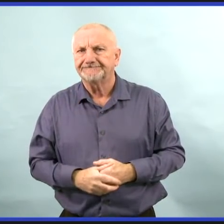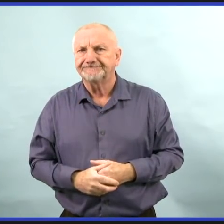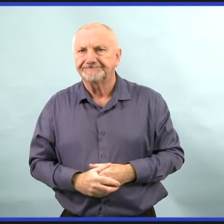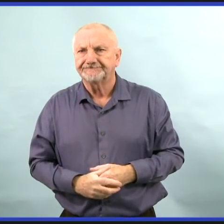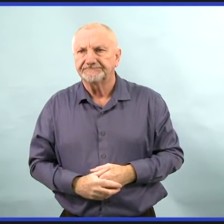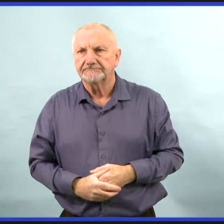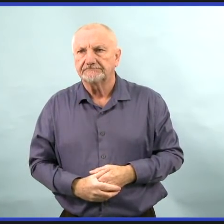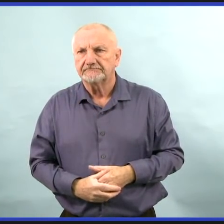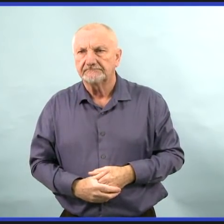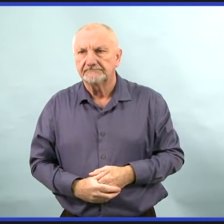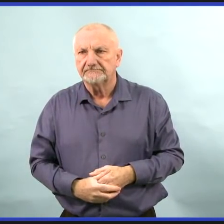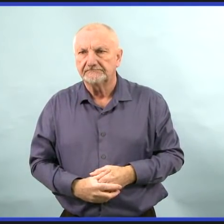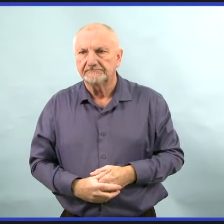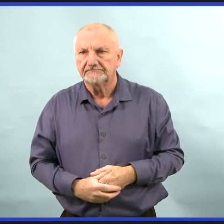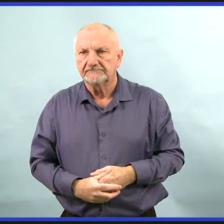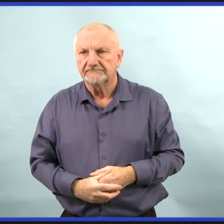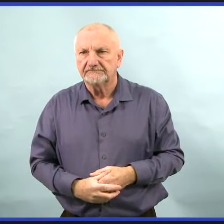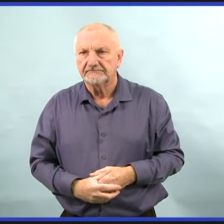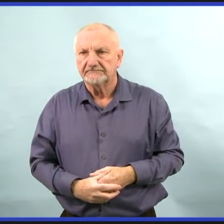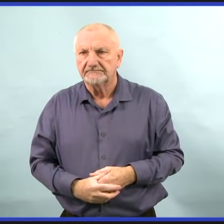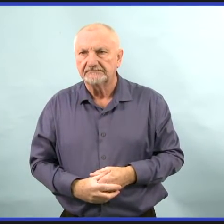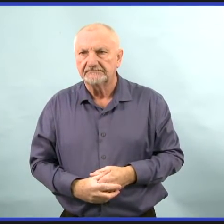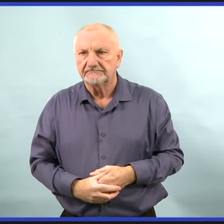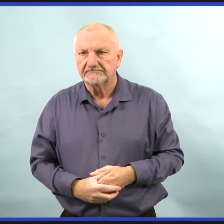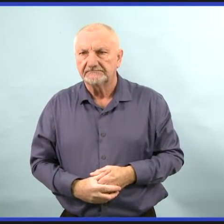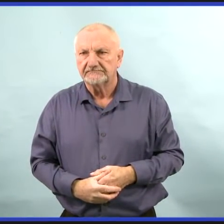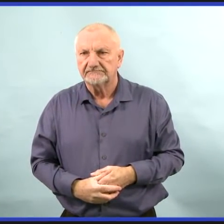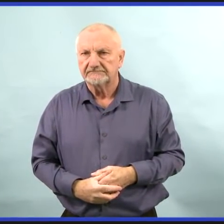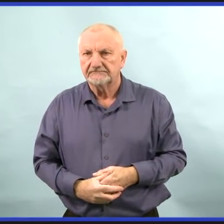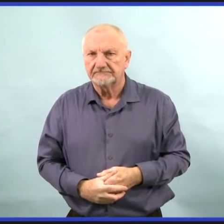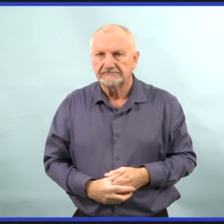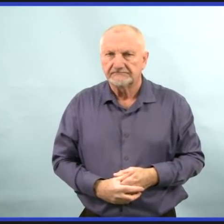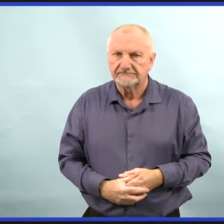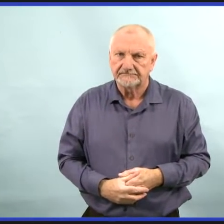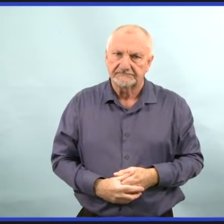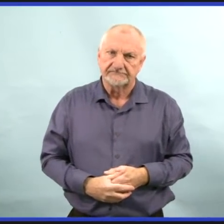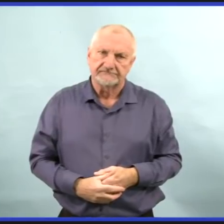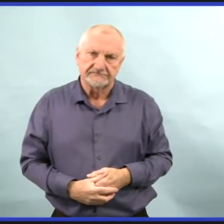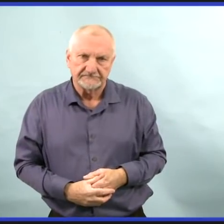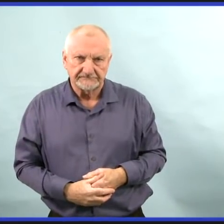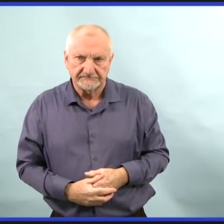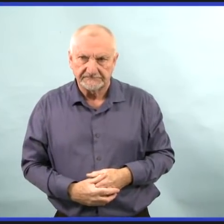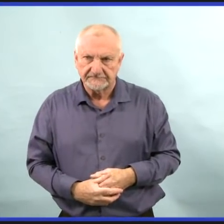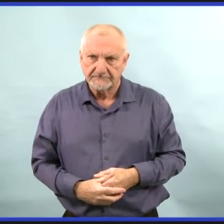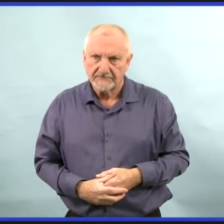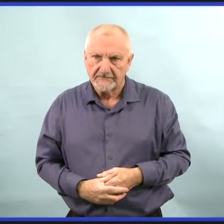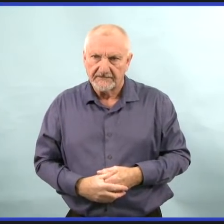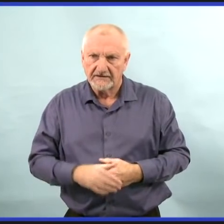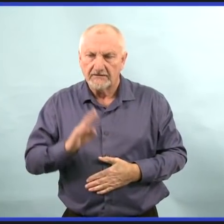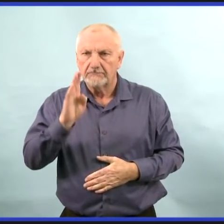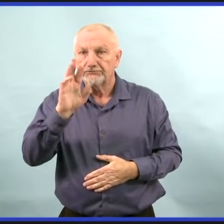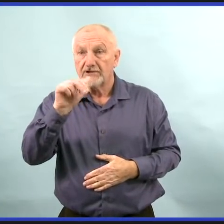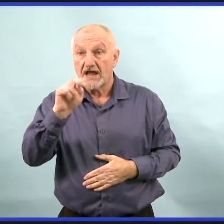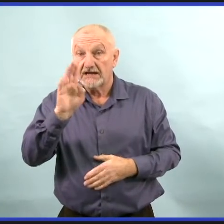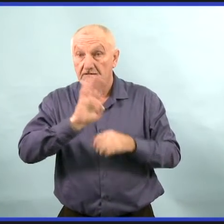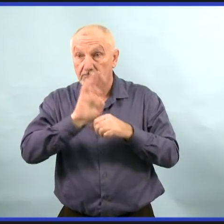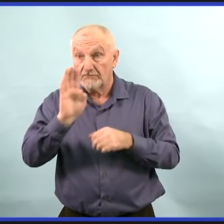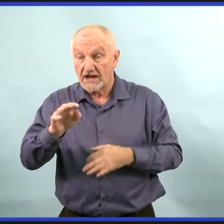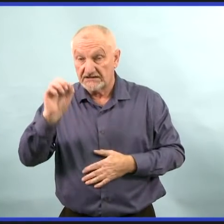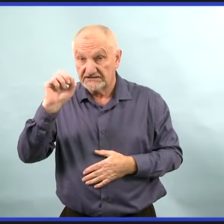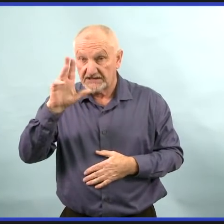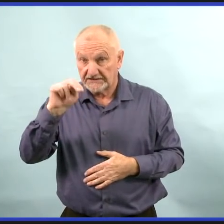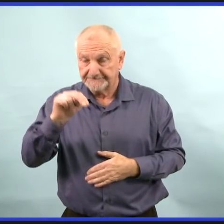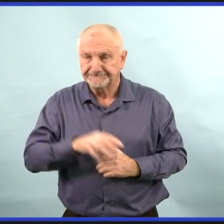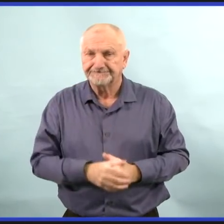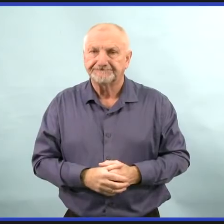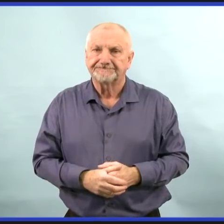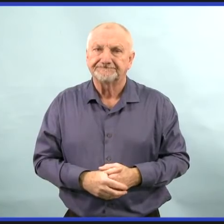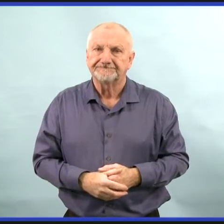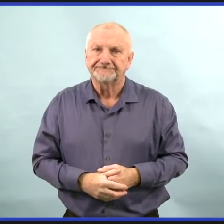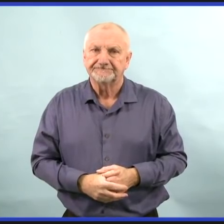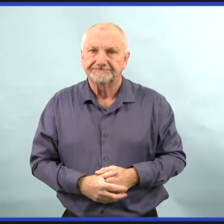and now to the brandon sun aaron uh good afternoon everyone uh um just a question about child